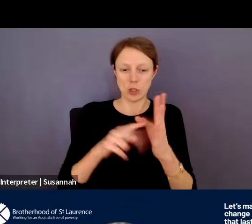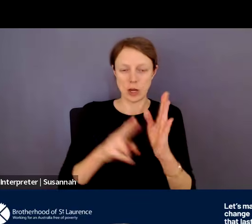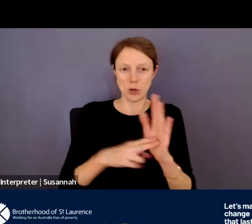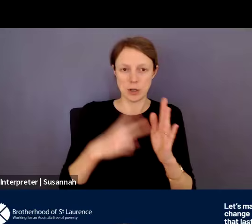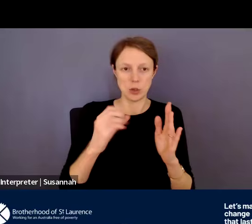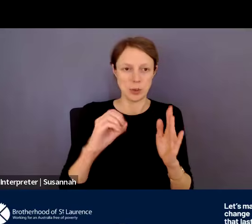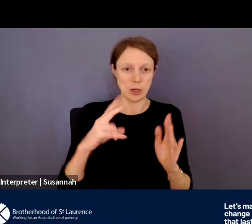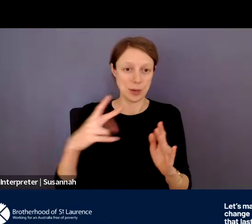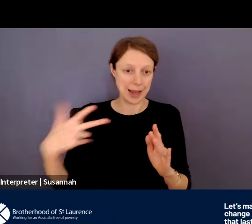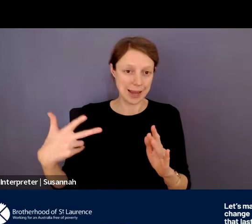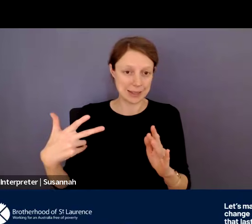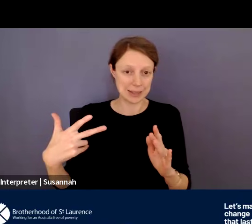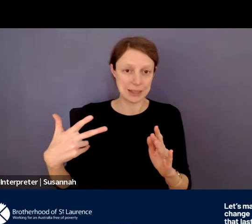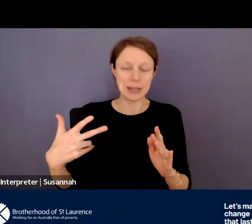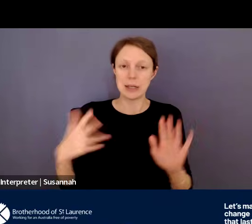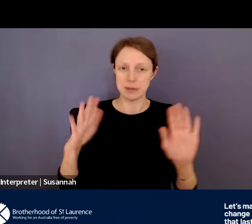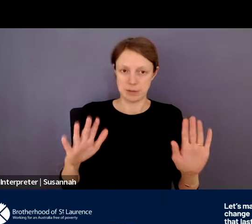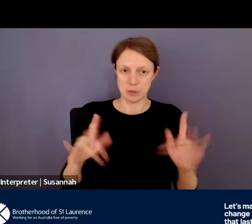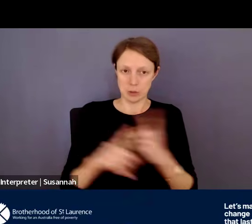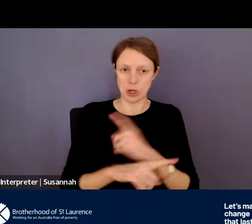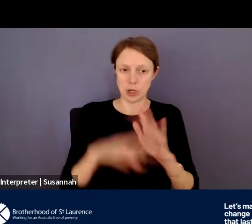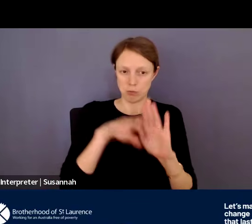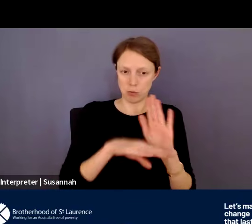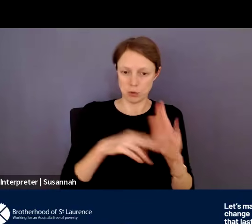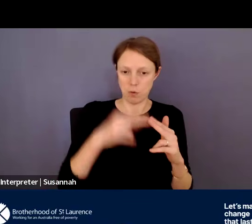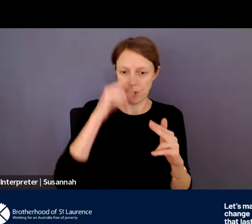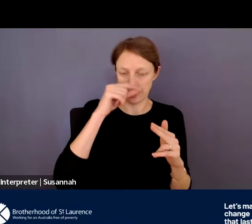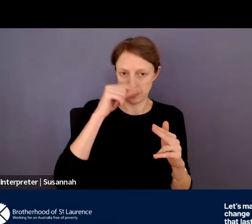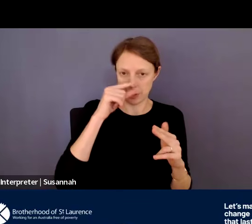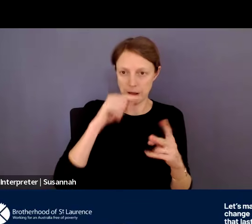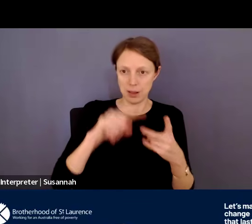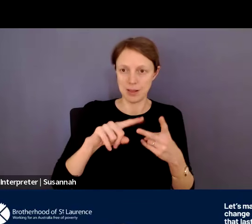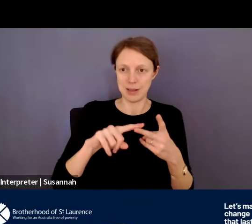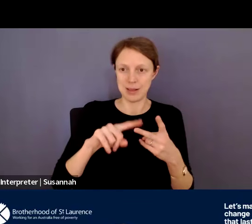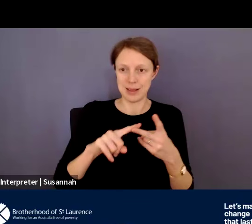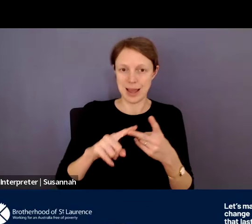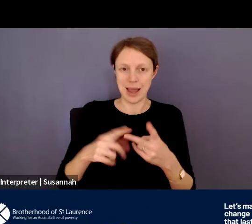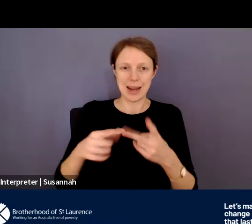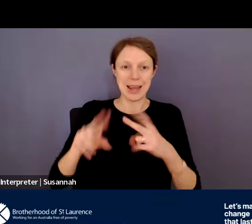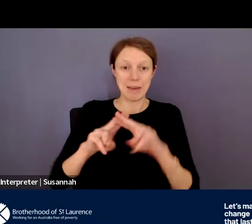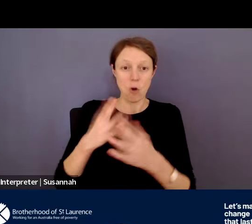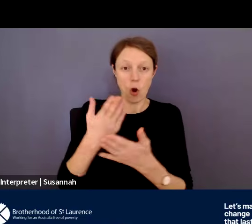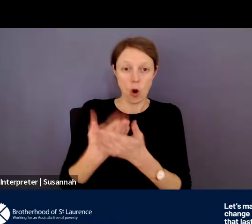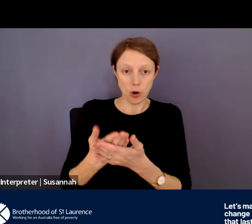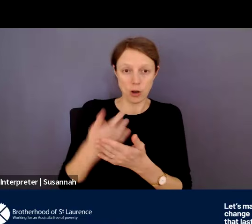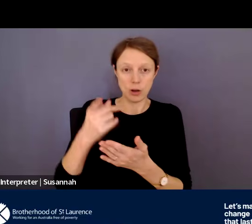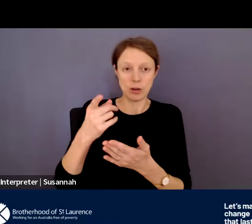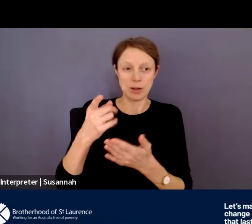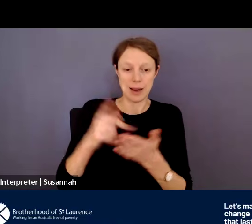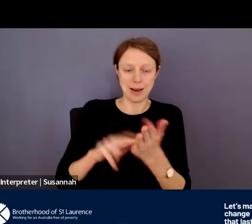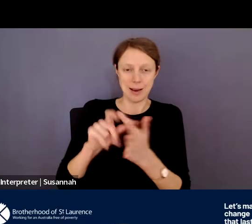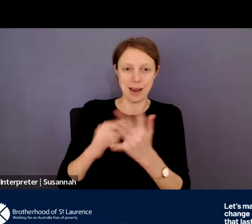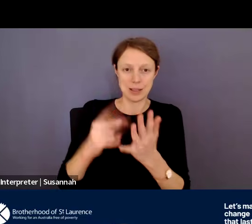NDIS on the 1st of January 2028 will be reassessed under the old criteria. Right. So kids who have a,